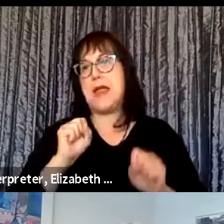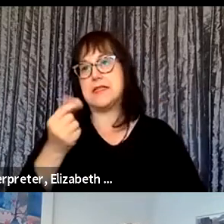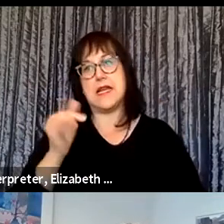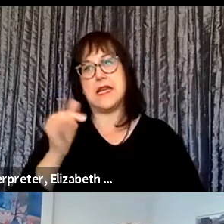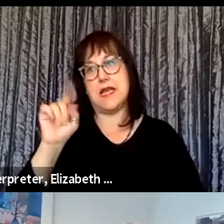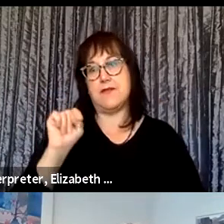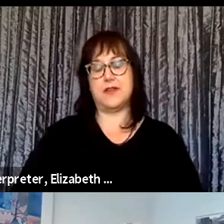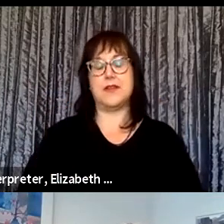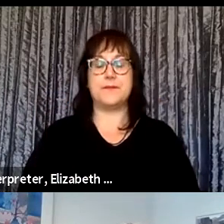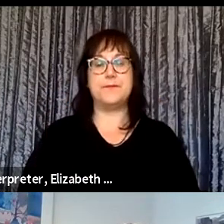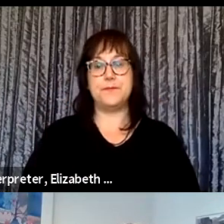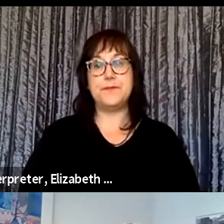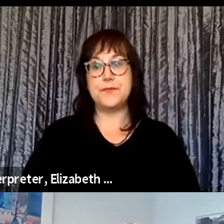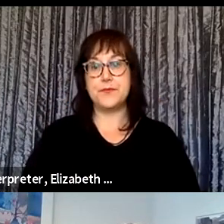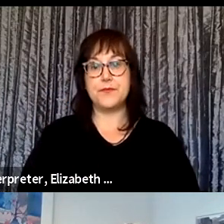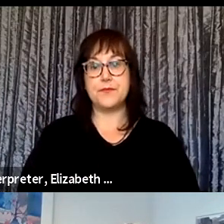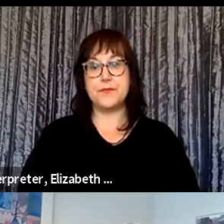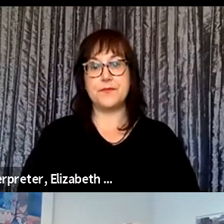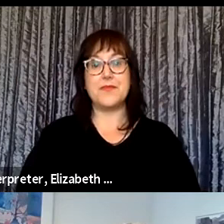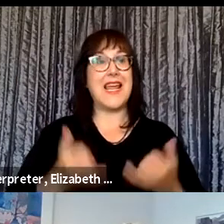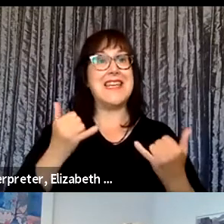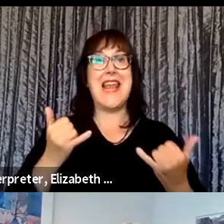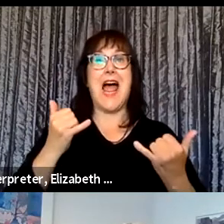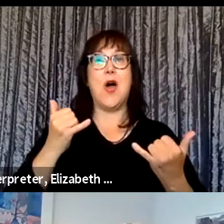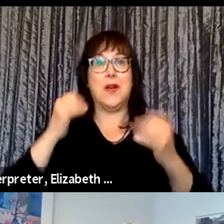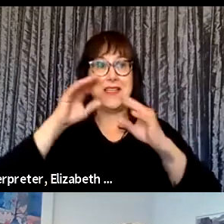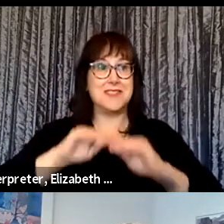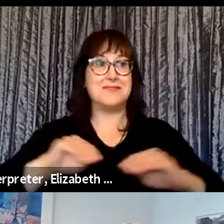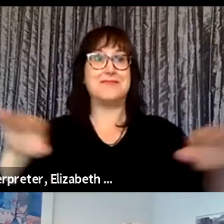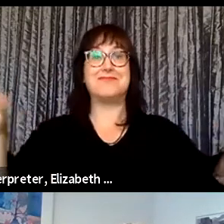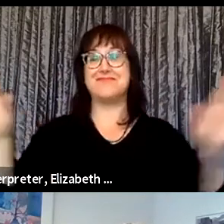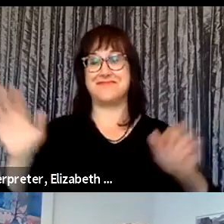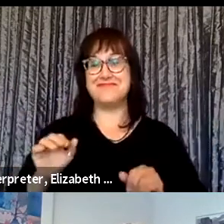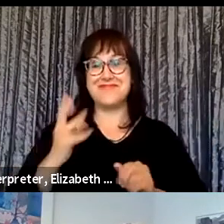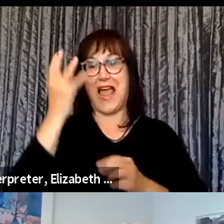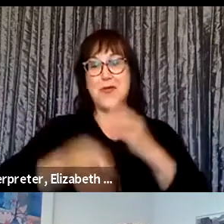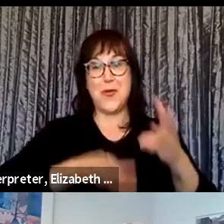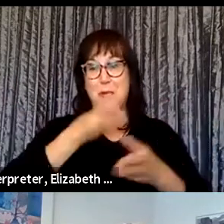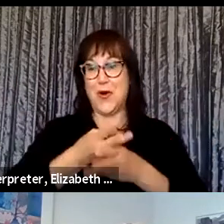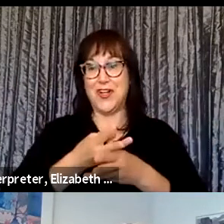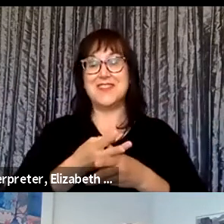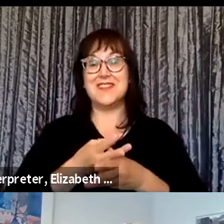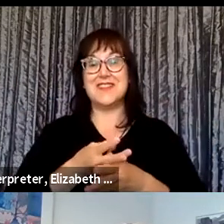And, and now that it's going out into the world, it, it feels like, you know, the gift keeps getting bigger